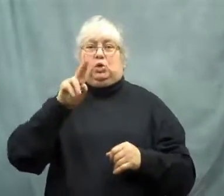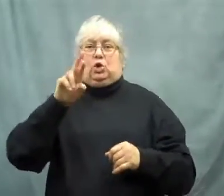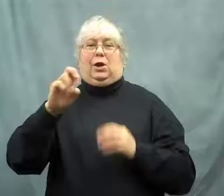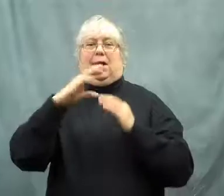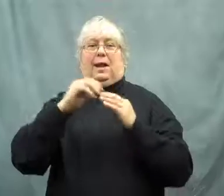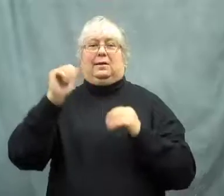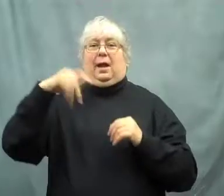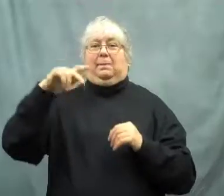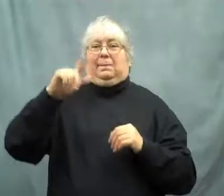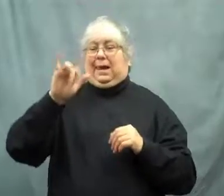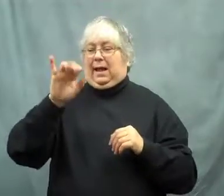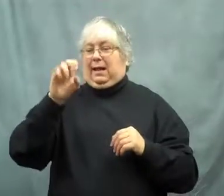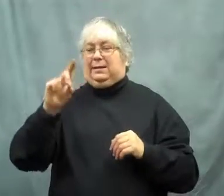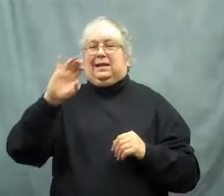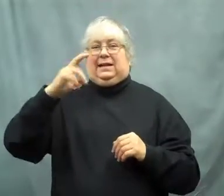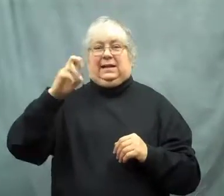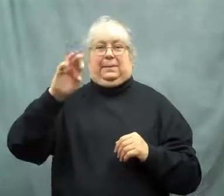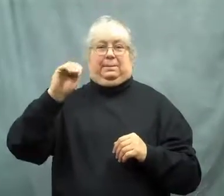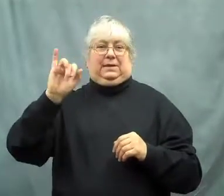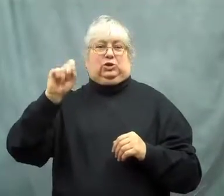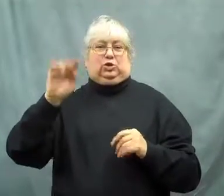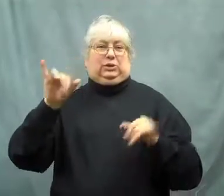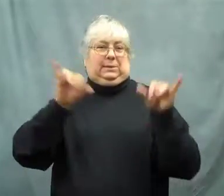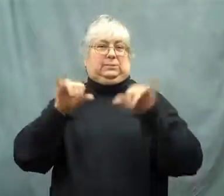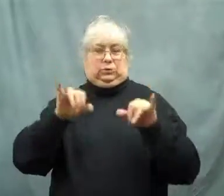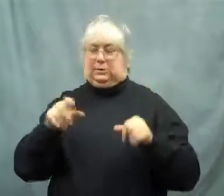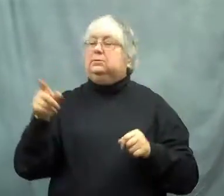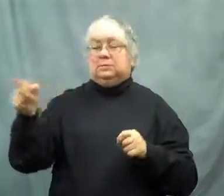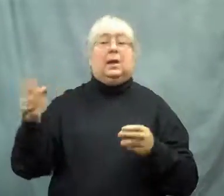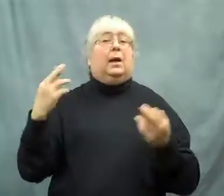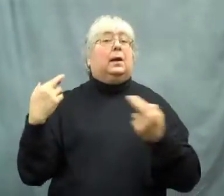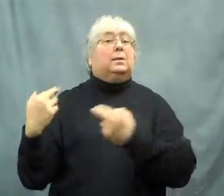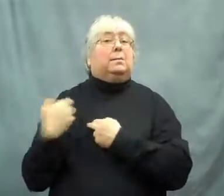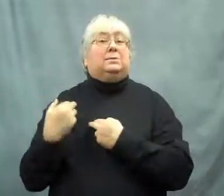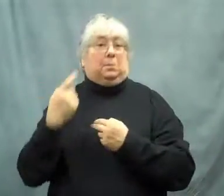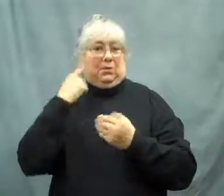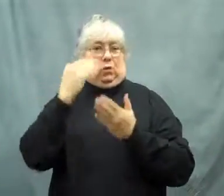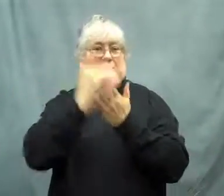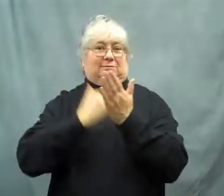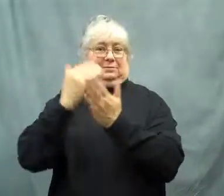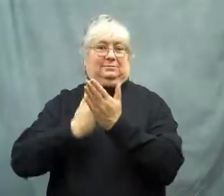Element 116 will be called Livermorium, with the abbreviation, Lv.